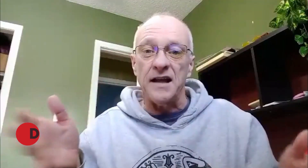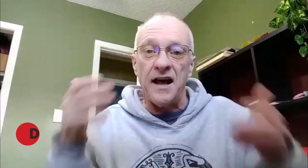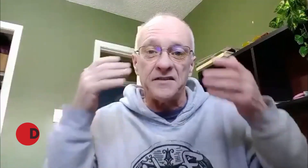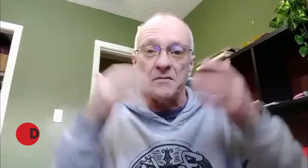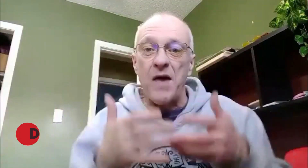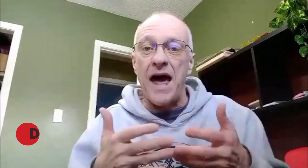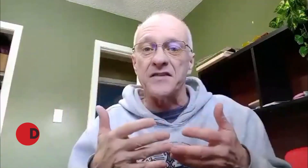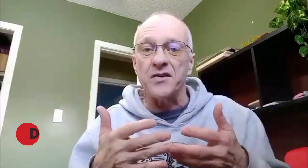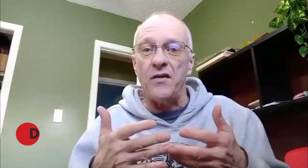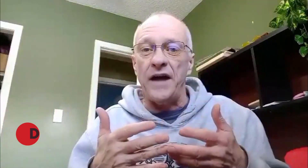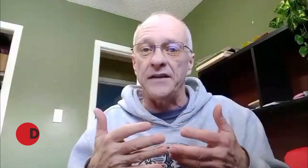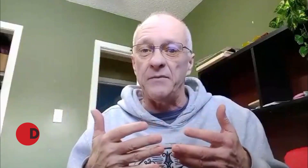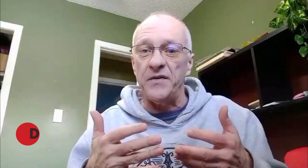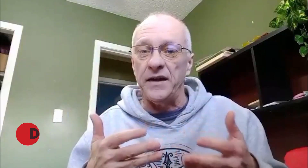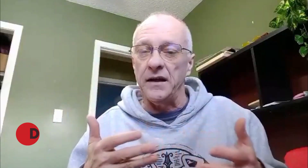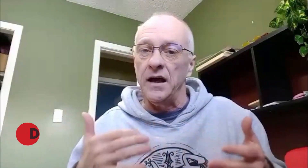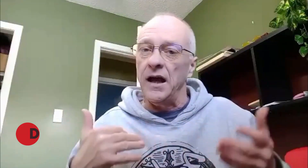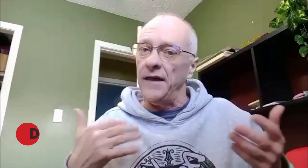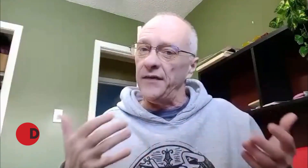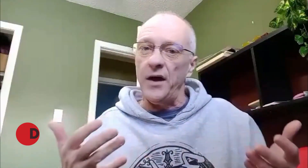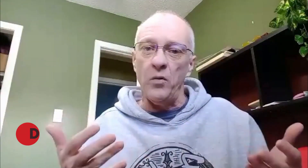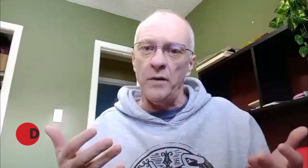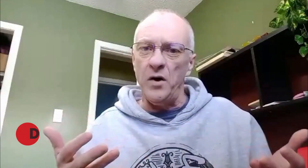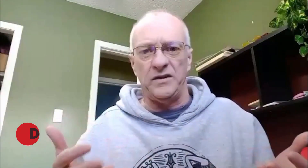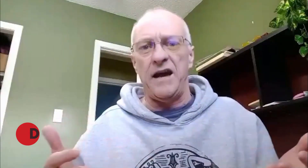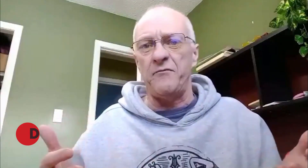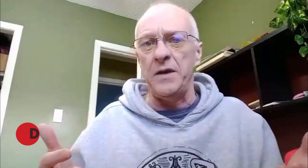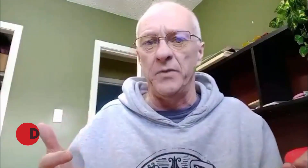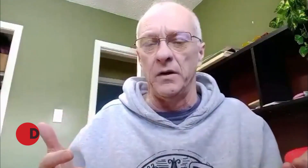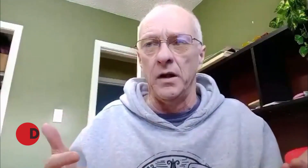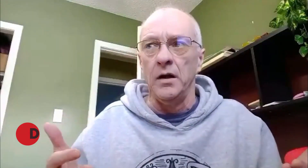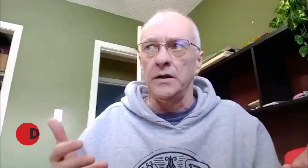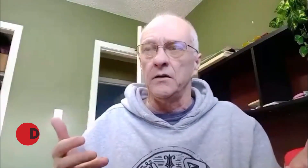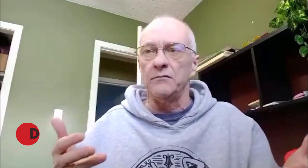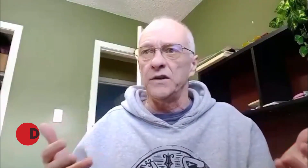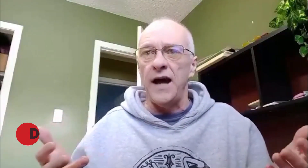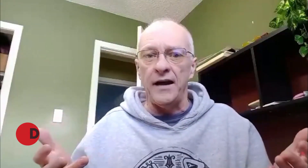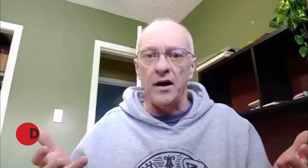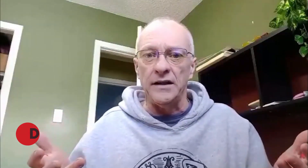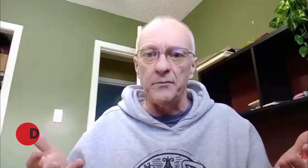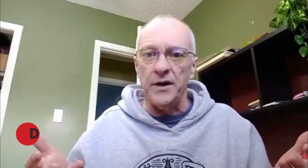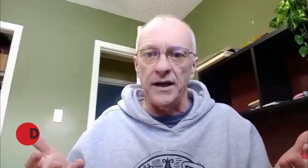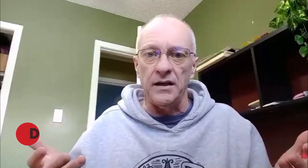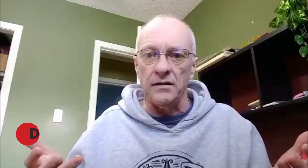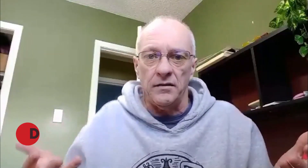the plexiglass and masks, all that type of thing. And I thought, What about deaf people? You know, relying on lip